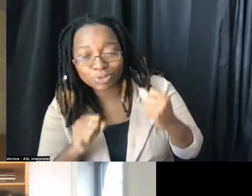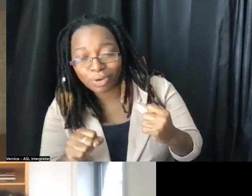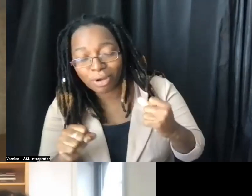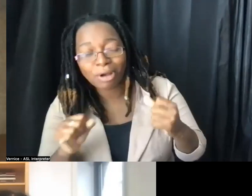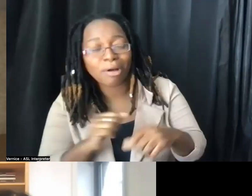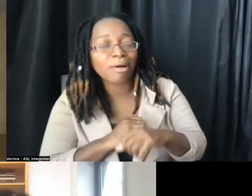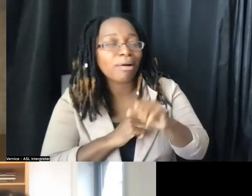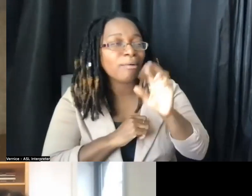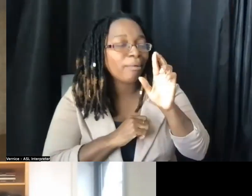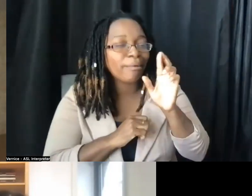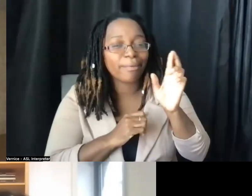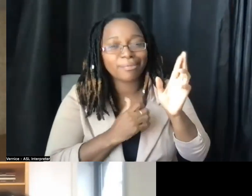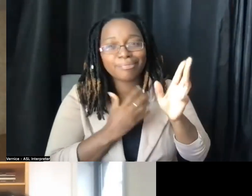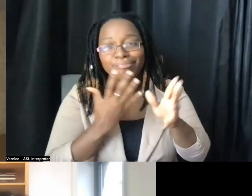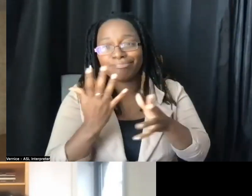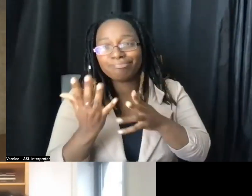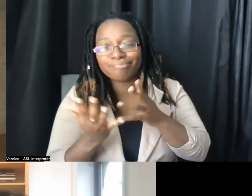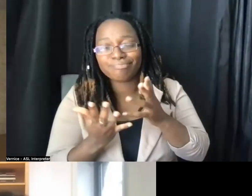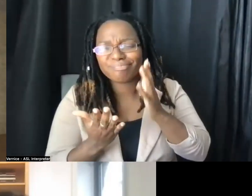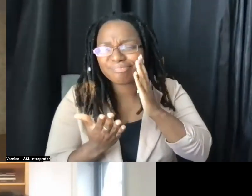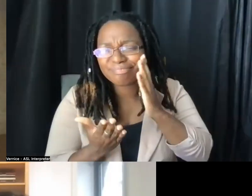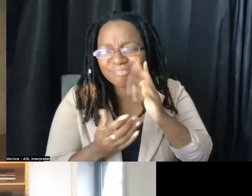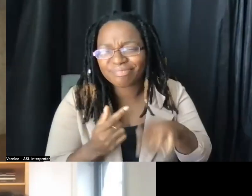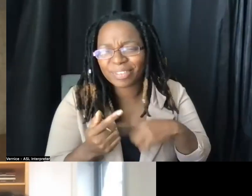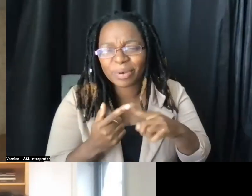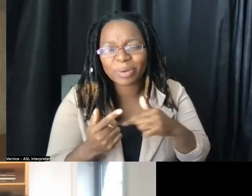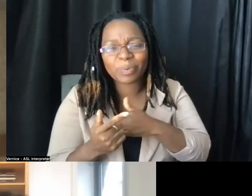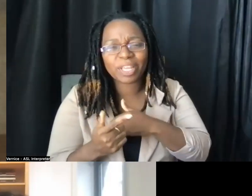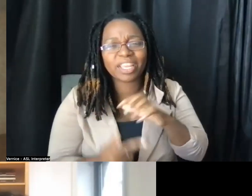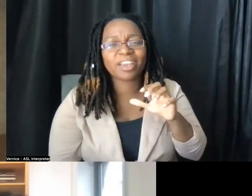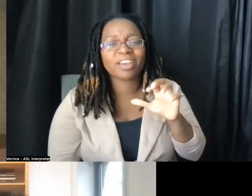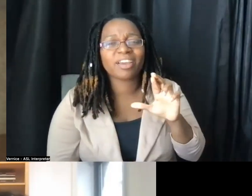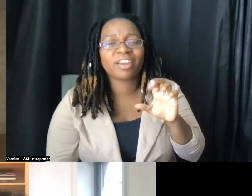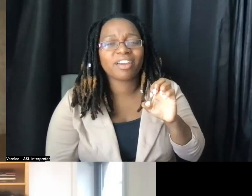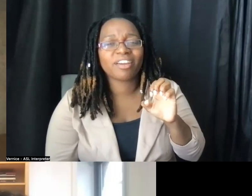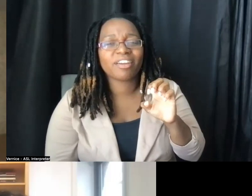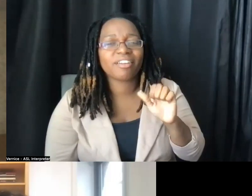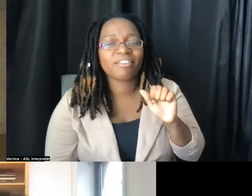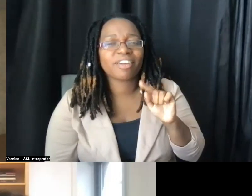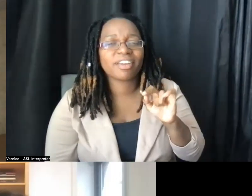too strong. Or, you know, when we were at